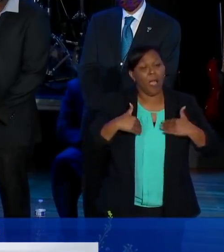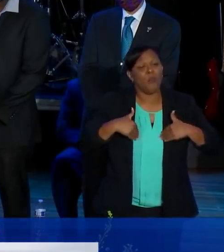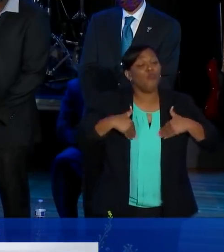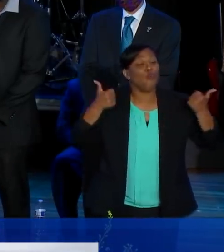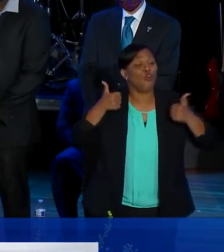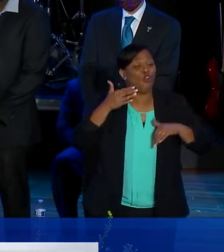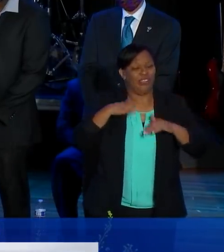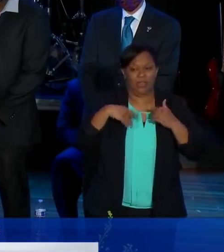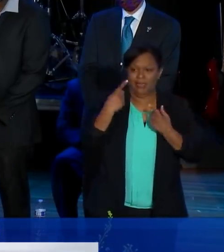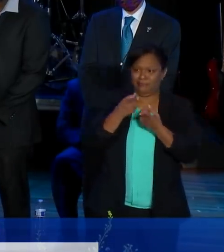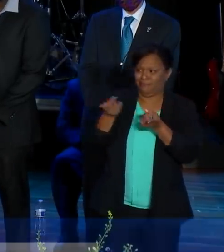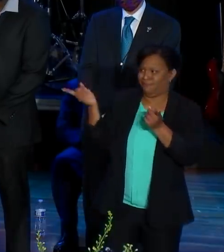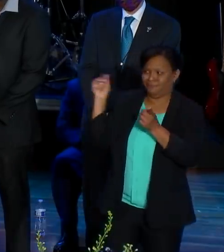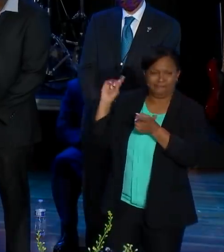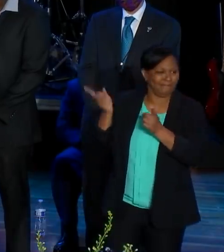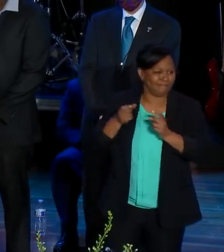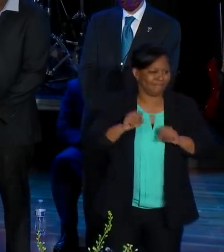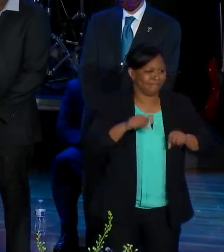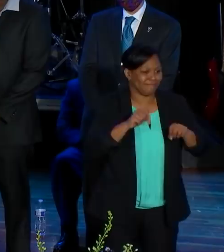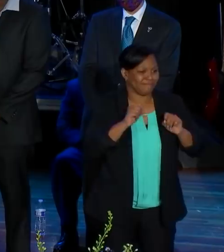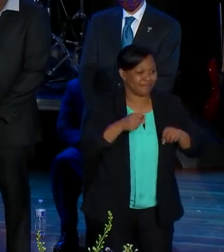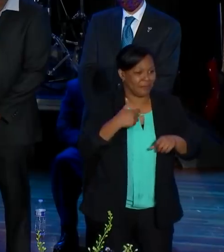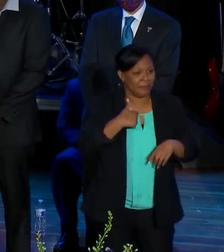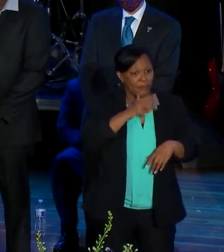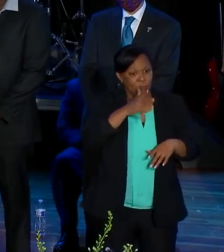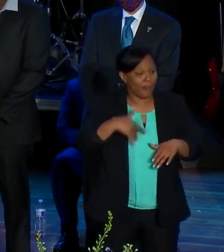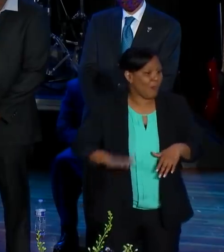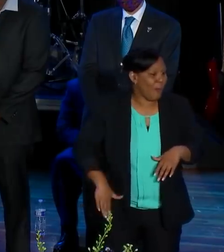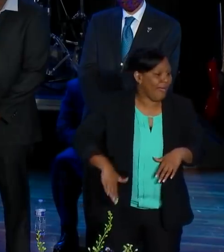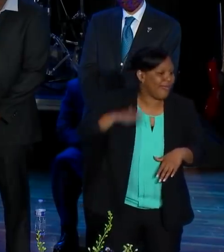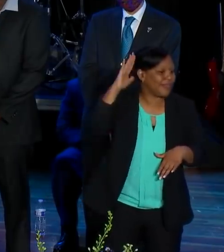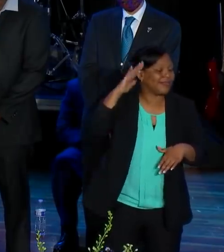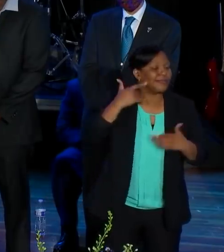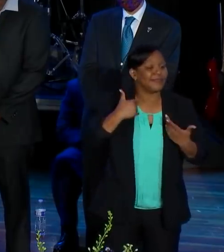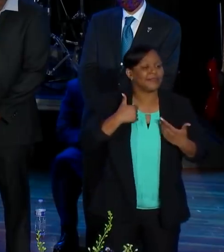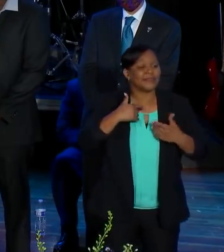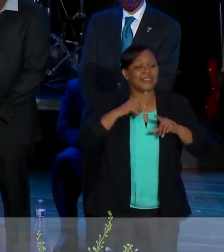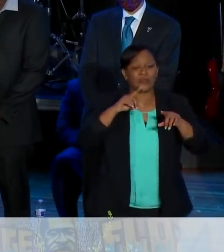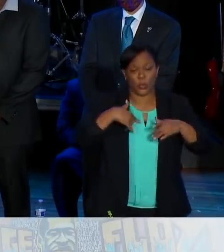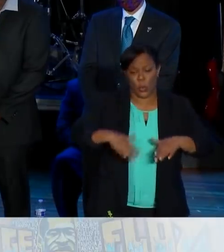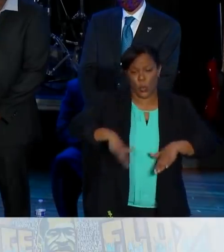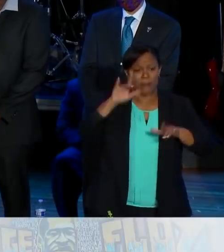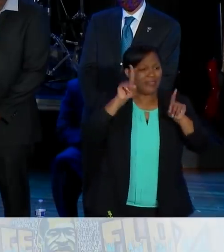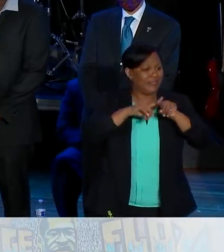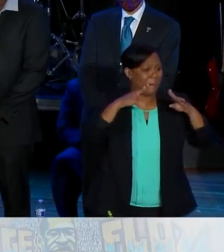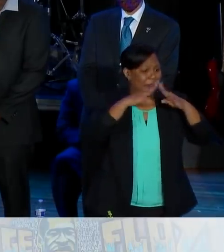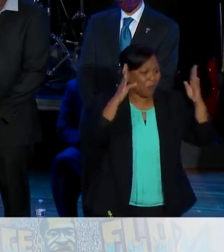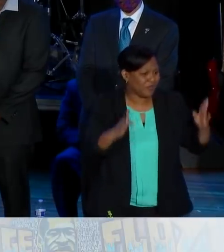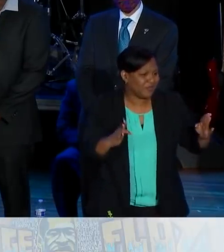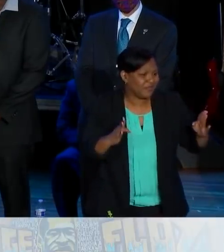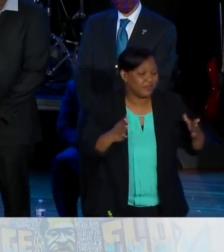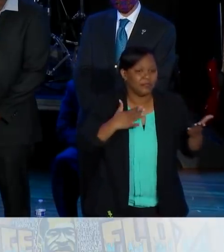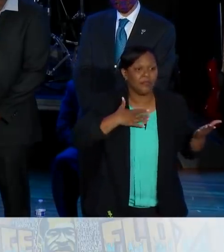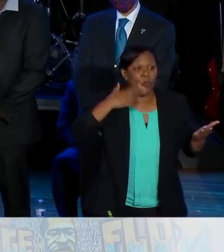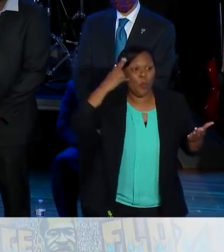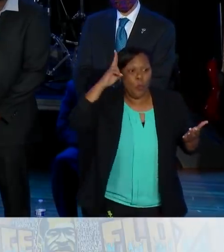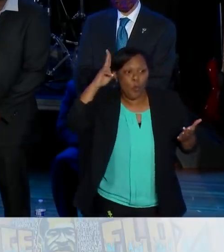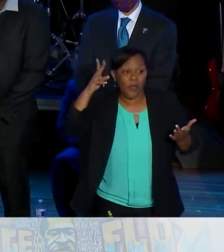GEORGE. GROWING UP, I'M A LOT YOUNGER THAN HIM, BUT MY GRANDMOTHER RAISED ME.